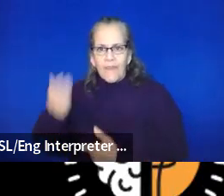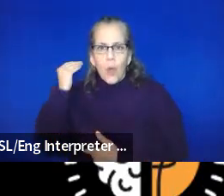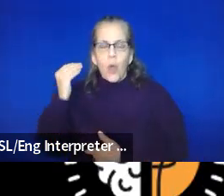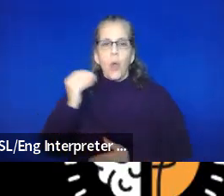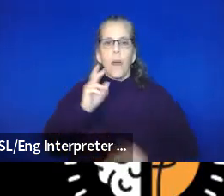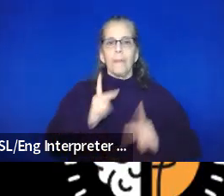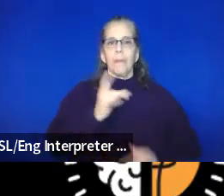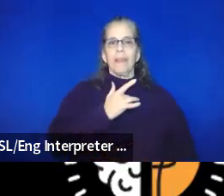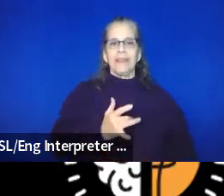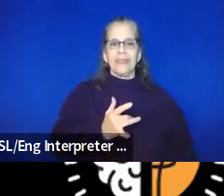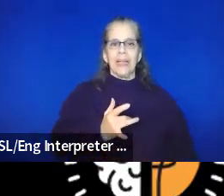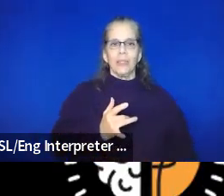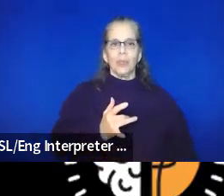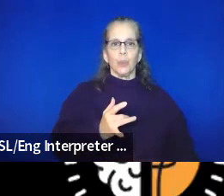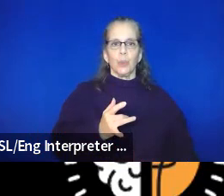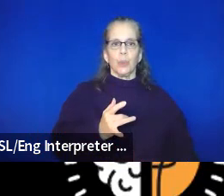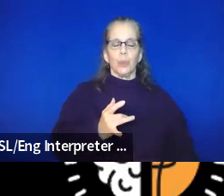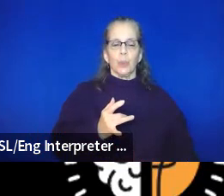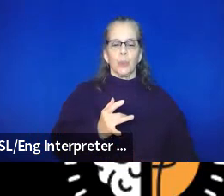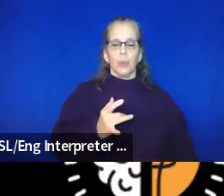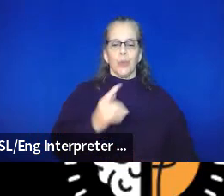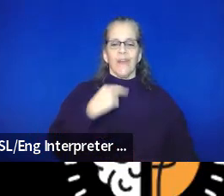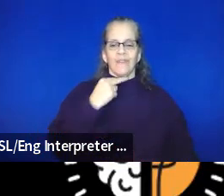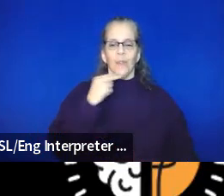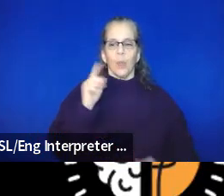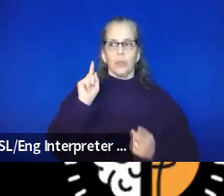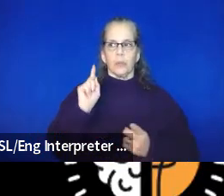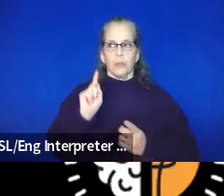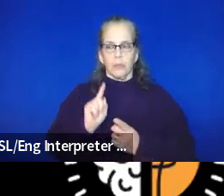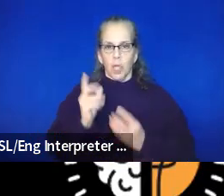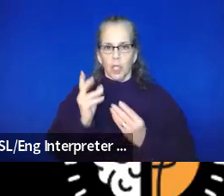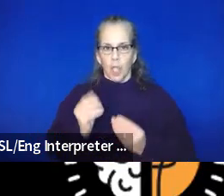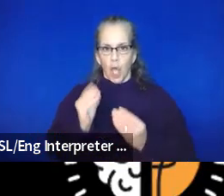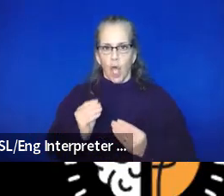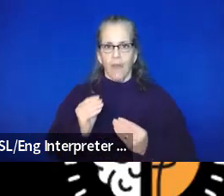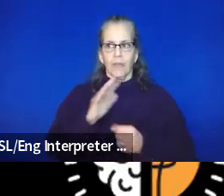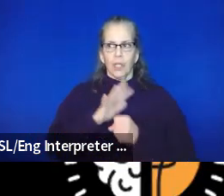language in stressful situations and you have fewer cues to read people with.